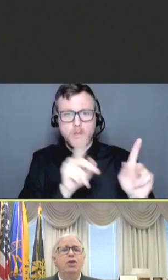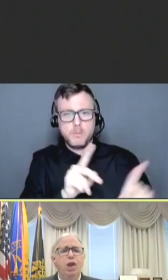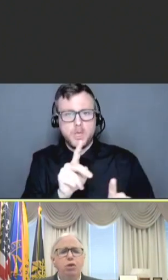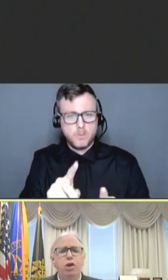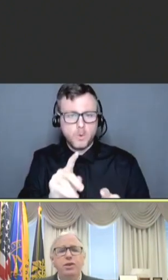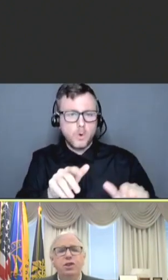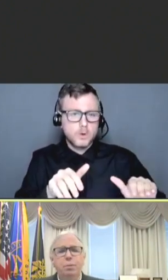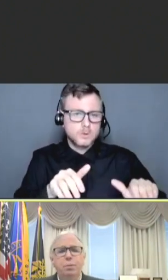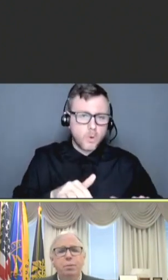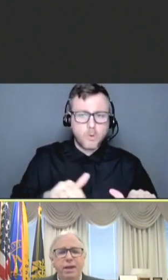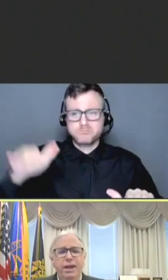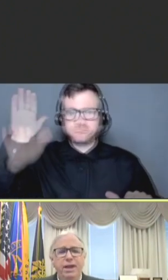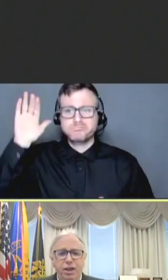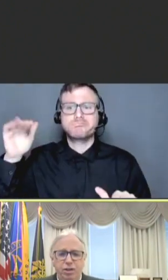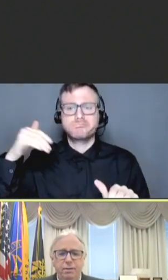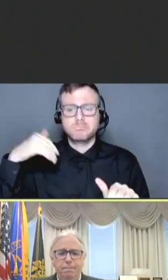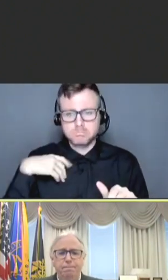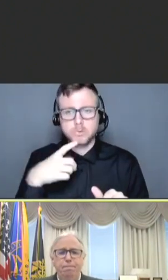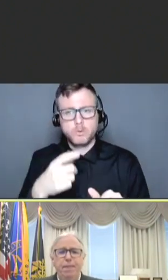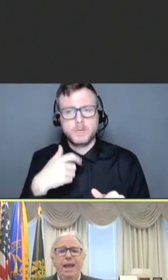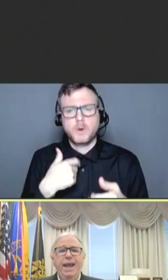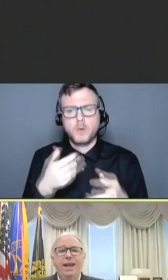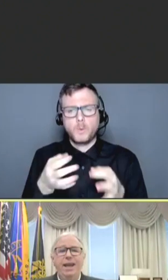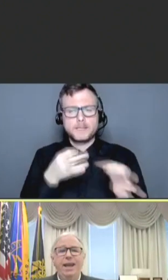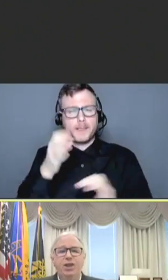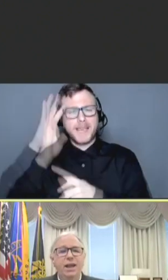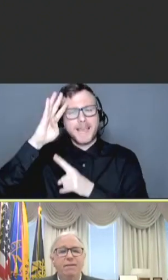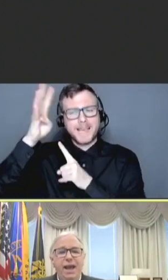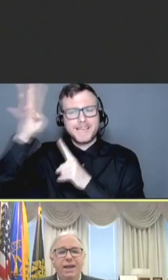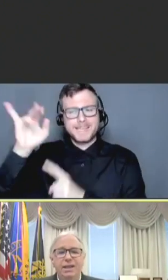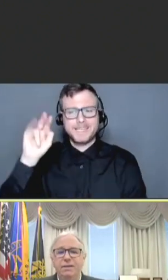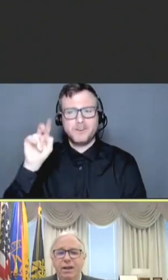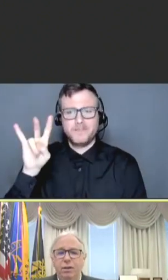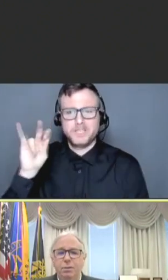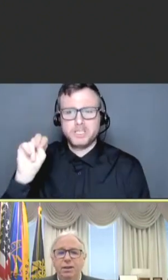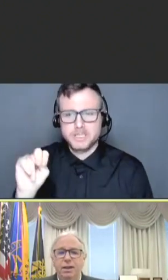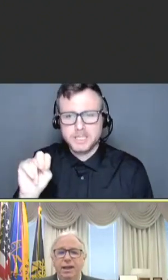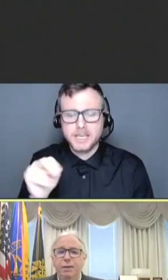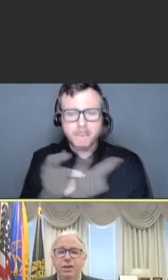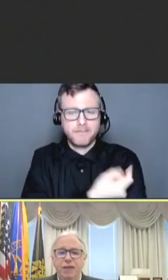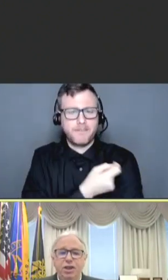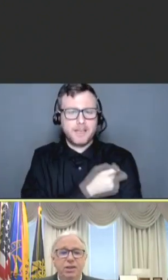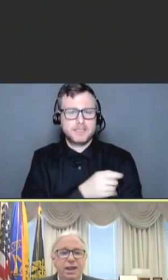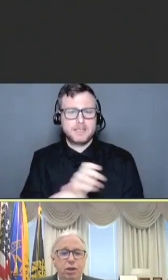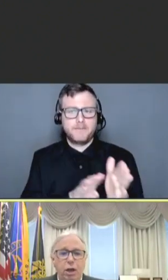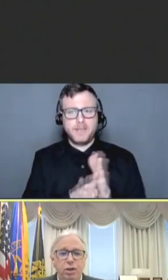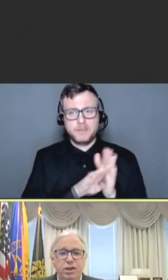So too is spurring innovation. Innovation in vaccine development, immunization technologies,